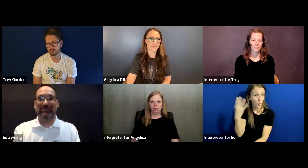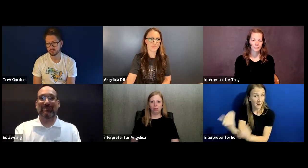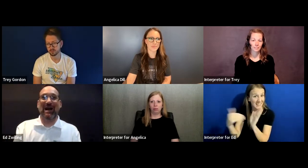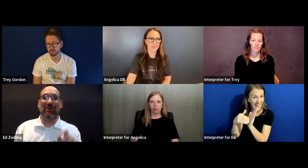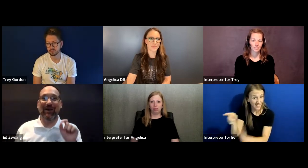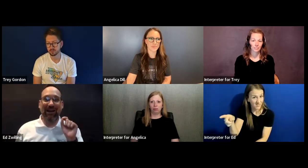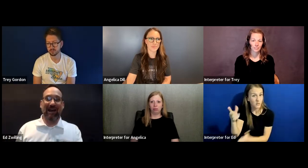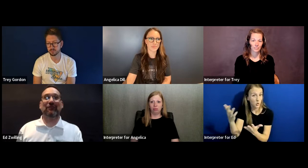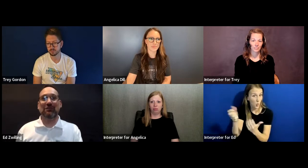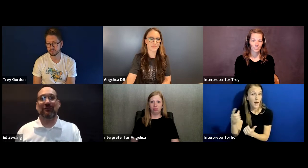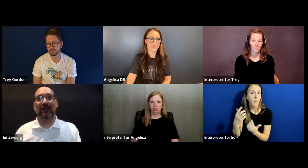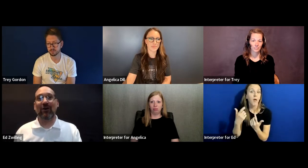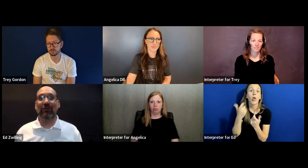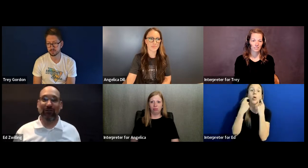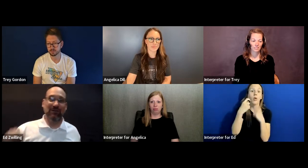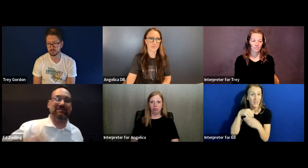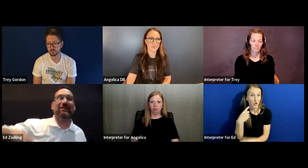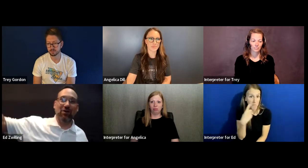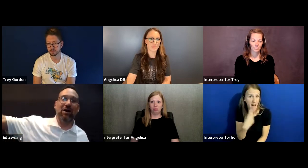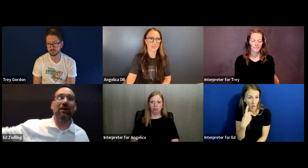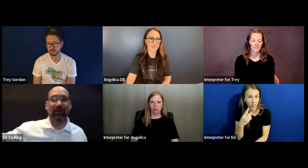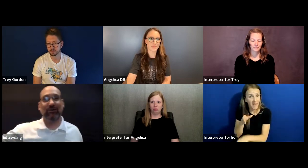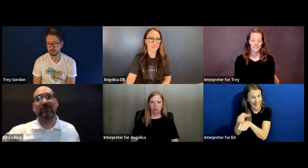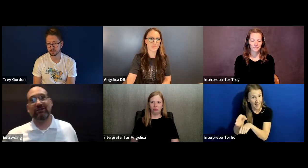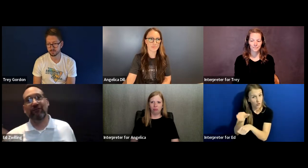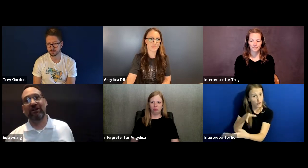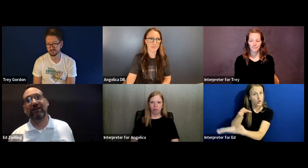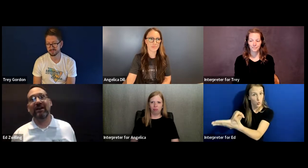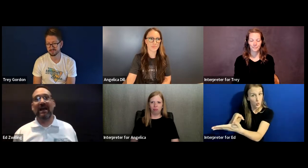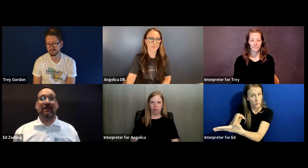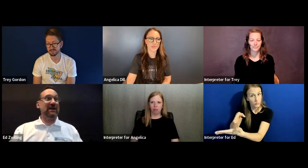in your mouth after you filed a lawsuit and he's had to go hire an attorney to defend it and then